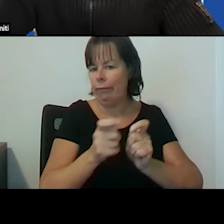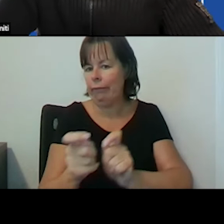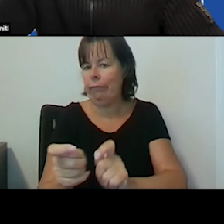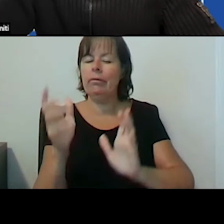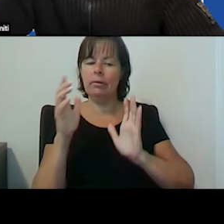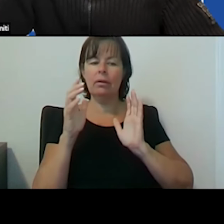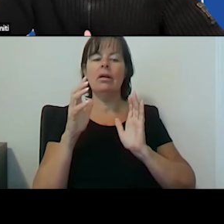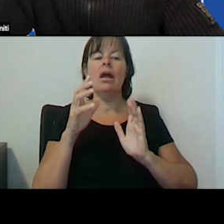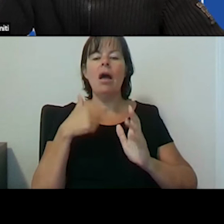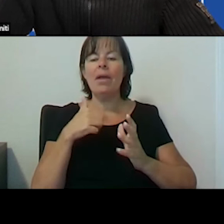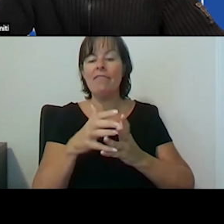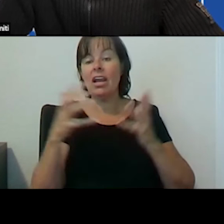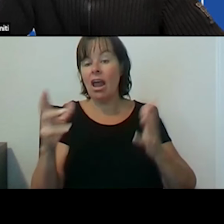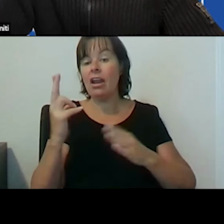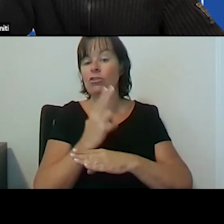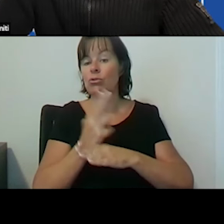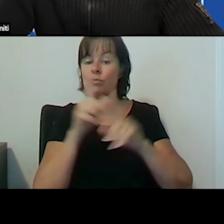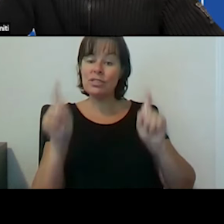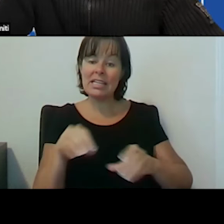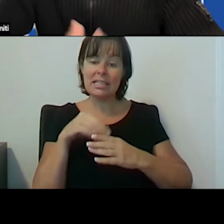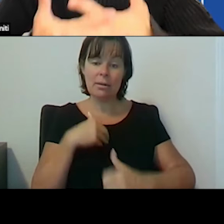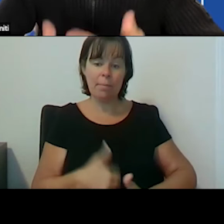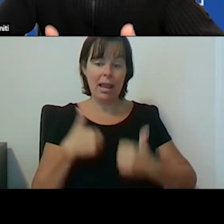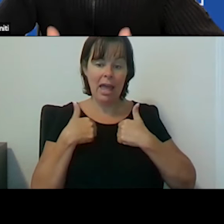user testing in my life but I've never done it with people with disabilities and i just